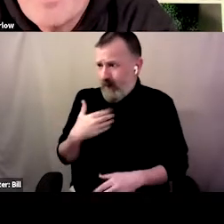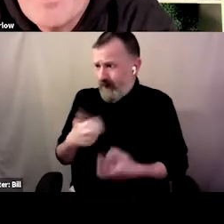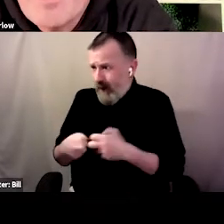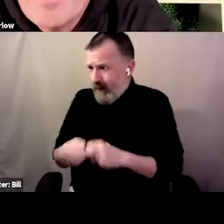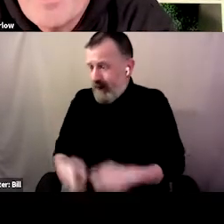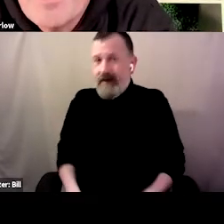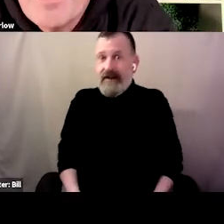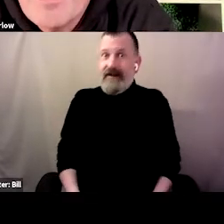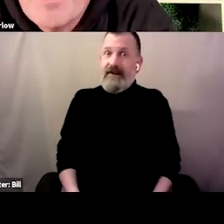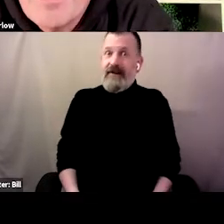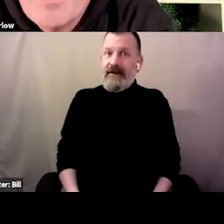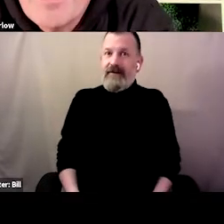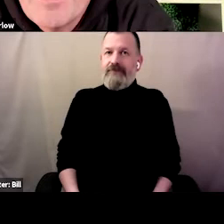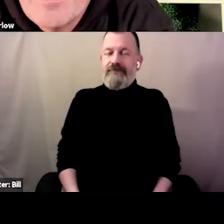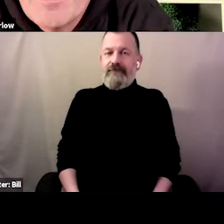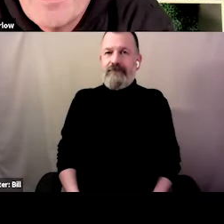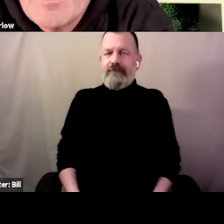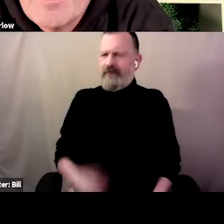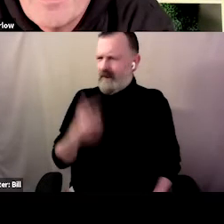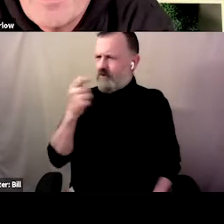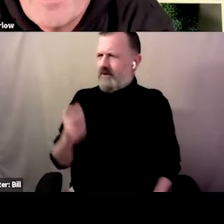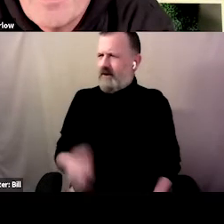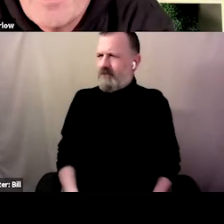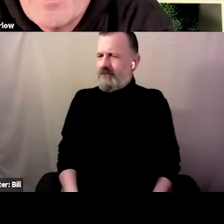Rick Mislan: Exactly. Interesting, interesting.